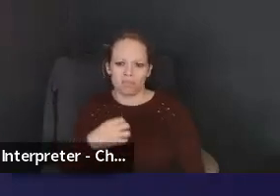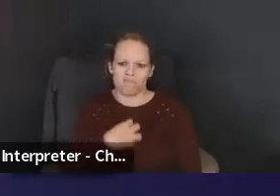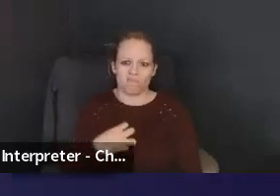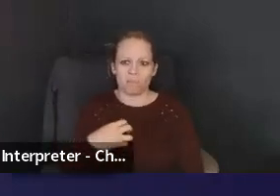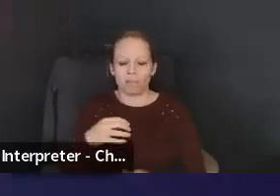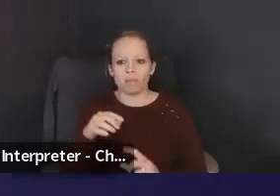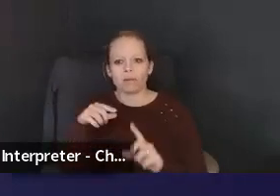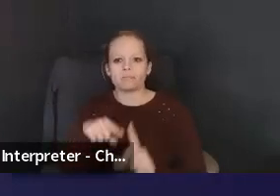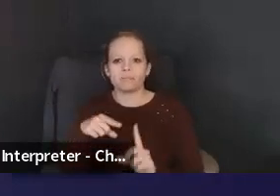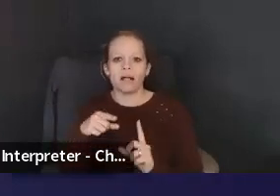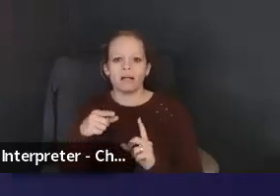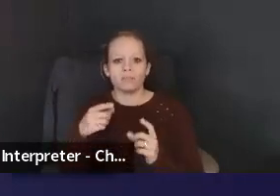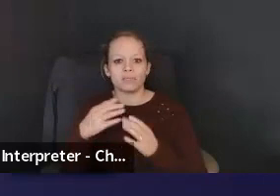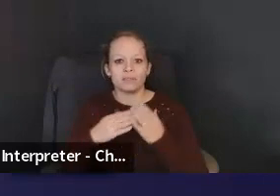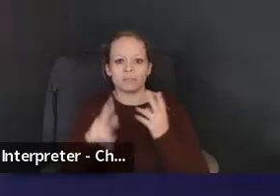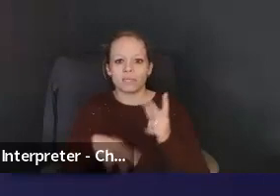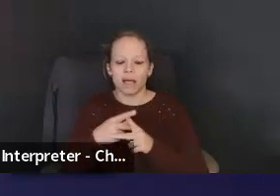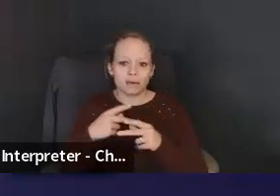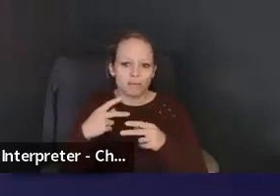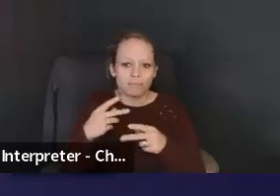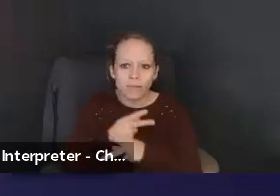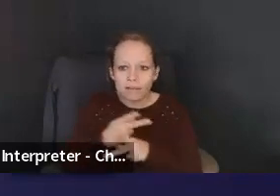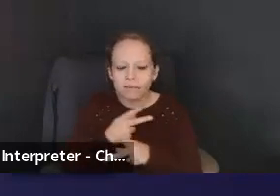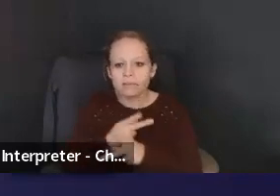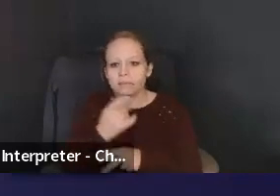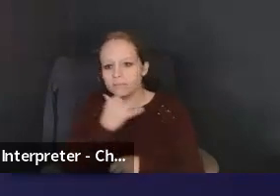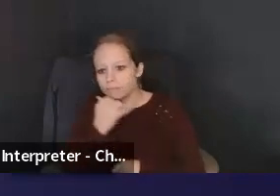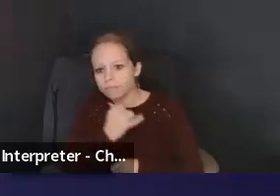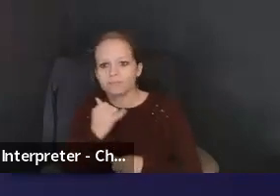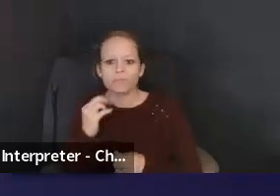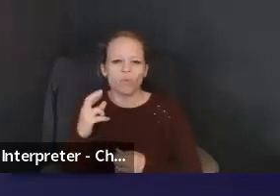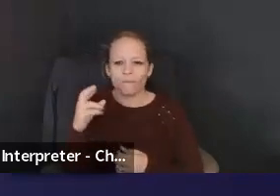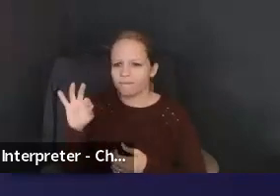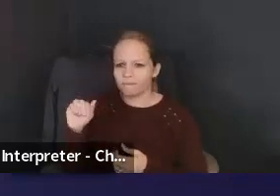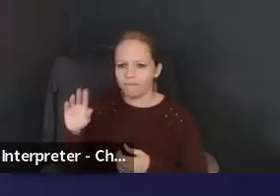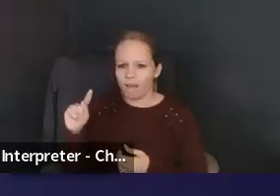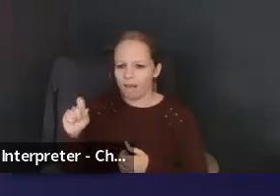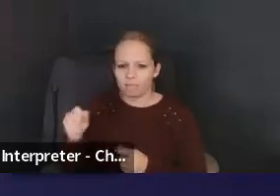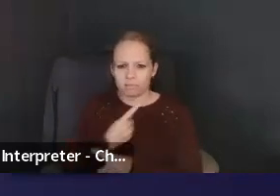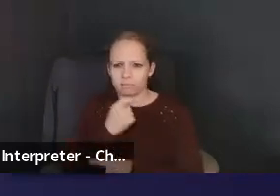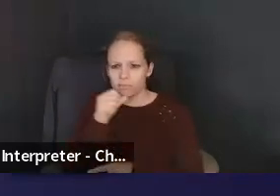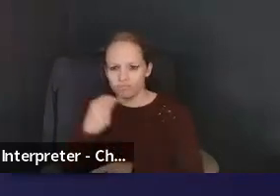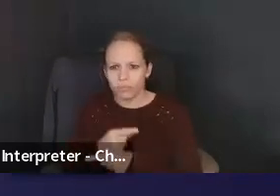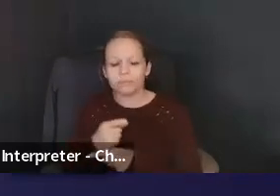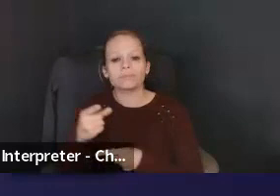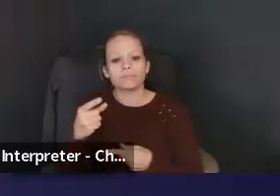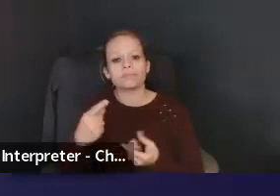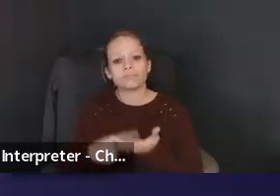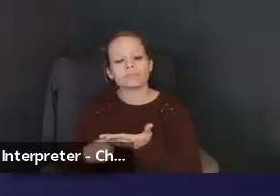arithmetic error or a misstatement of fact. But, we ask for feedback to improve. Sometimes agencies